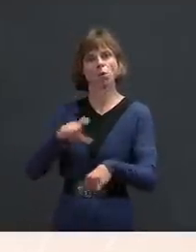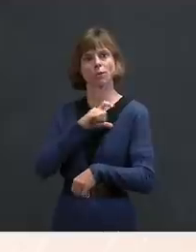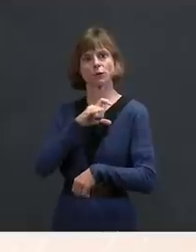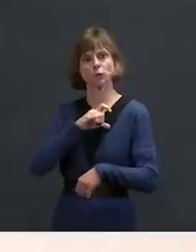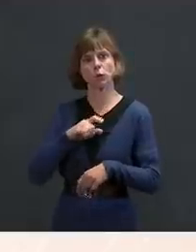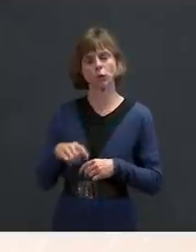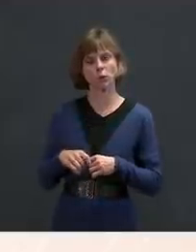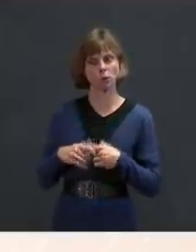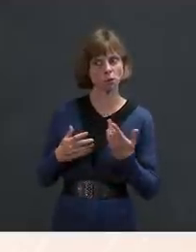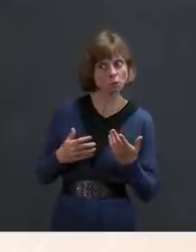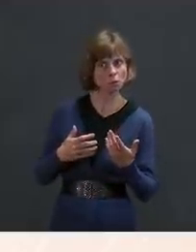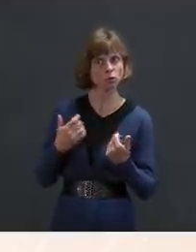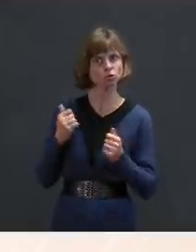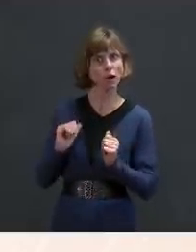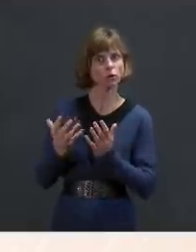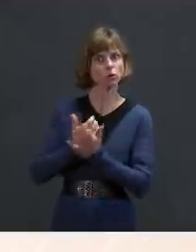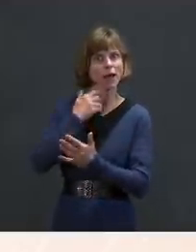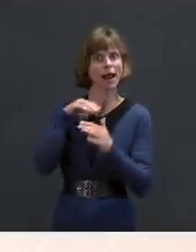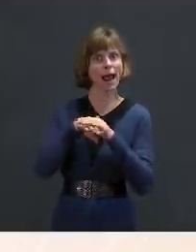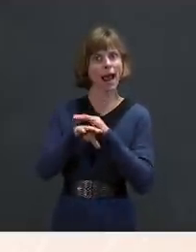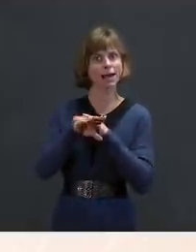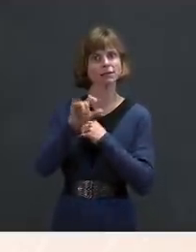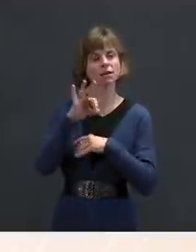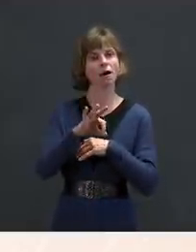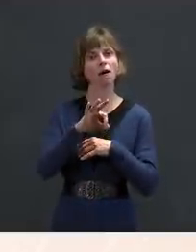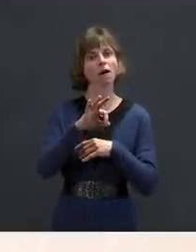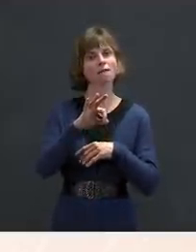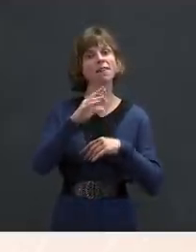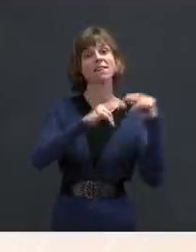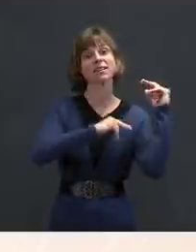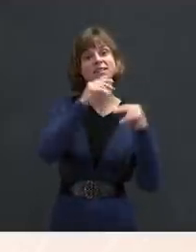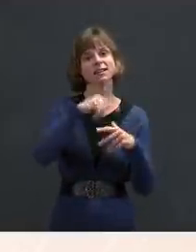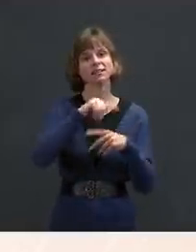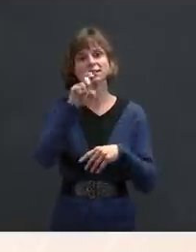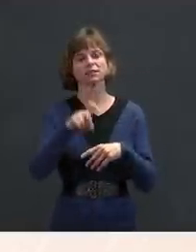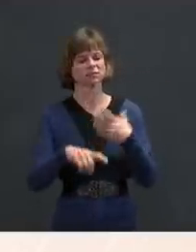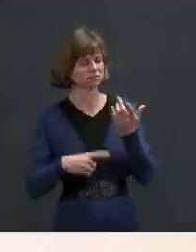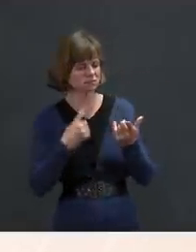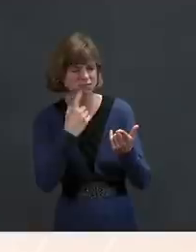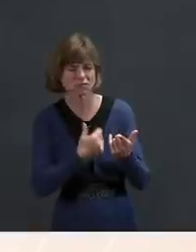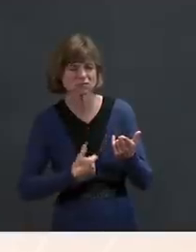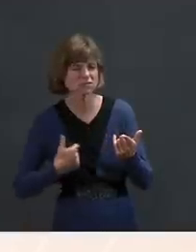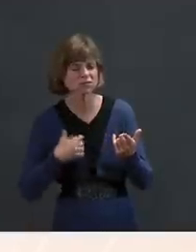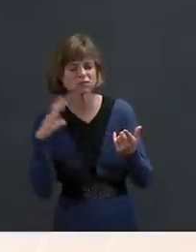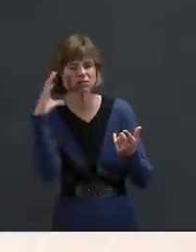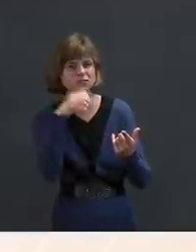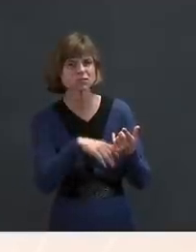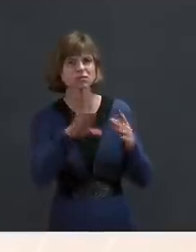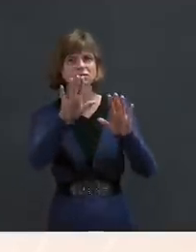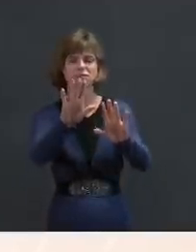to try and gain access to the tent facilities in Texas. We've been told -- Secretary Mayorkas: I'm sorry, I didn't -- I didn't quite hear. >> The Press: Sorry -- Secretary Mayorkas: But let me, if I can -- The Press: Yes.